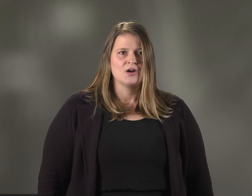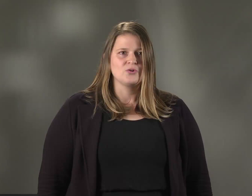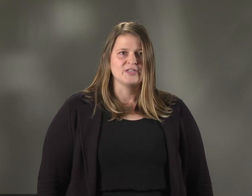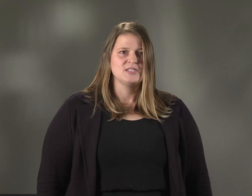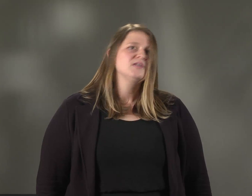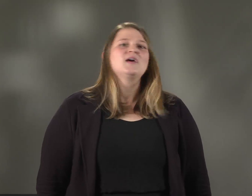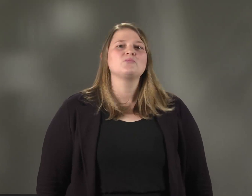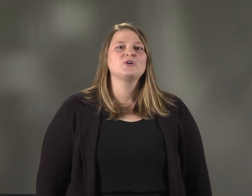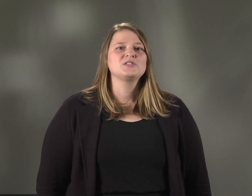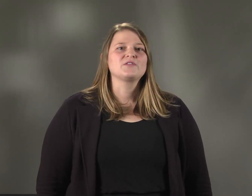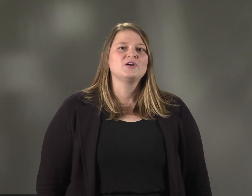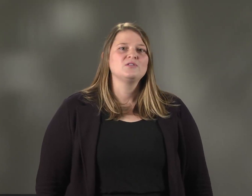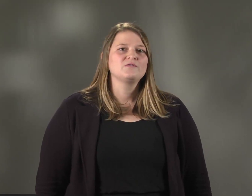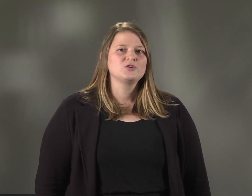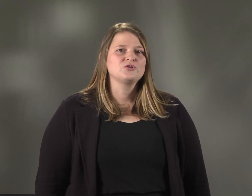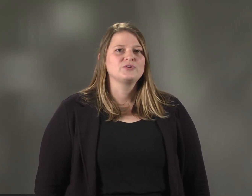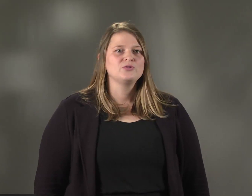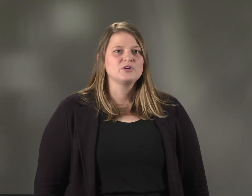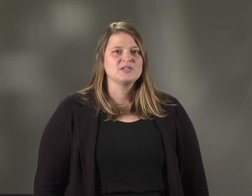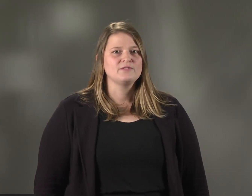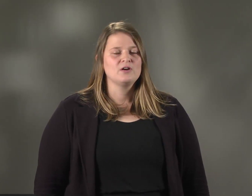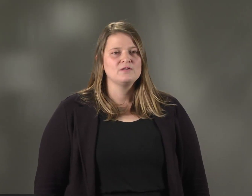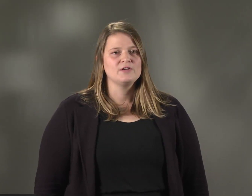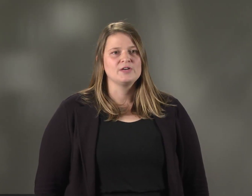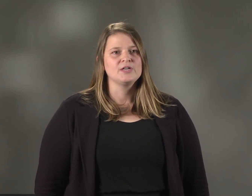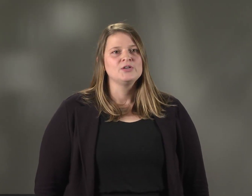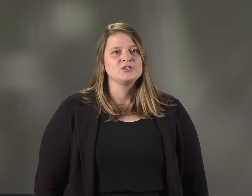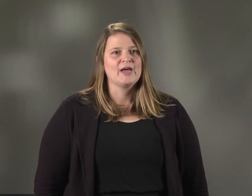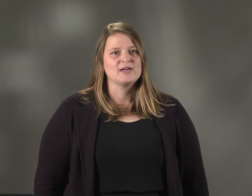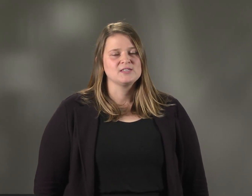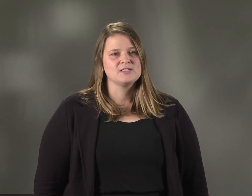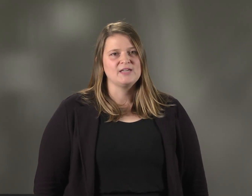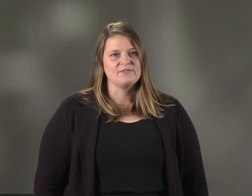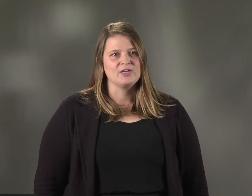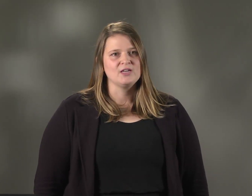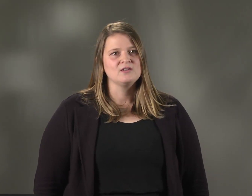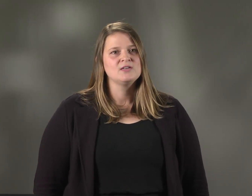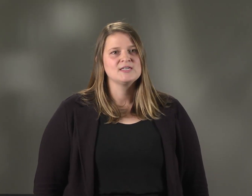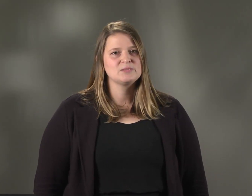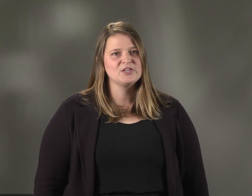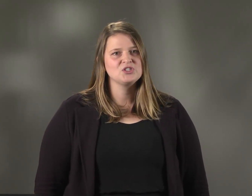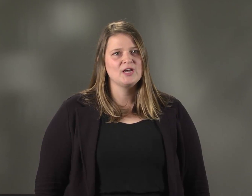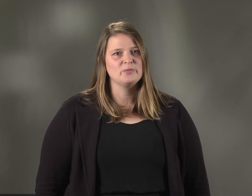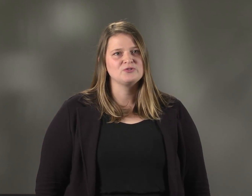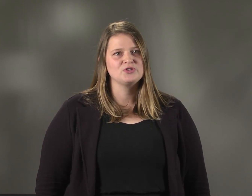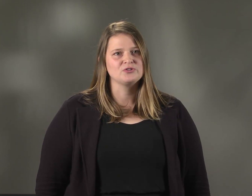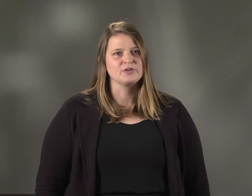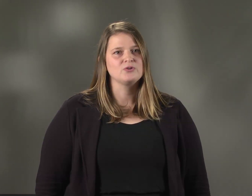are noisy and more difficult for children who are deaf and hard of hearing to access and navigate, especially elementary children